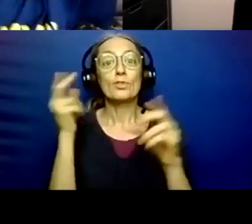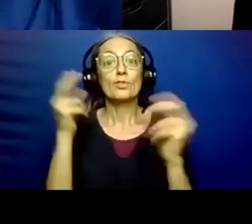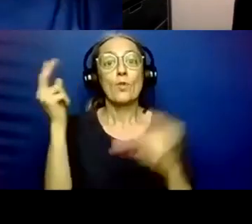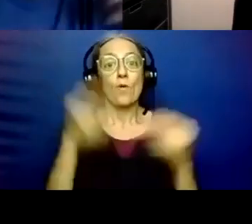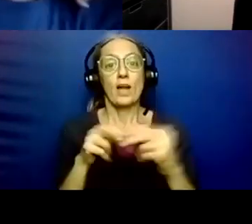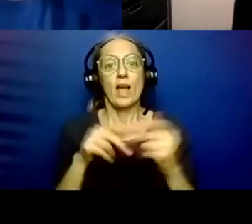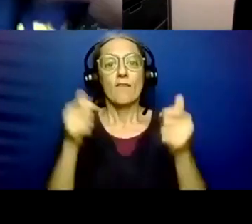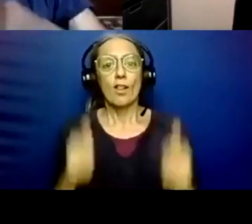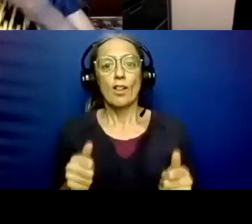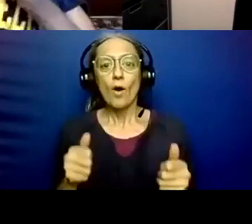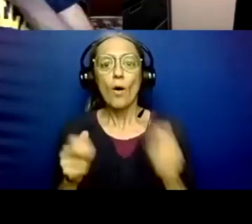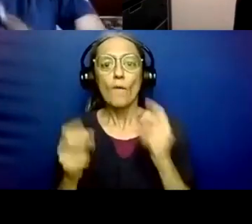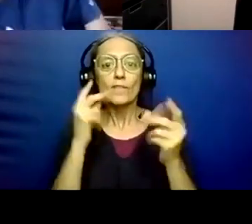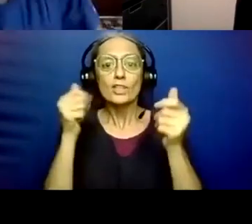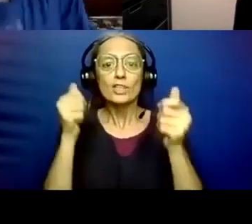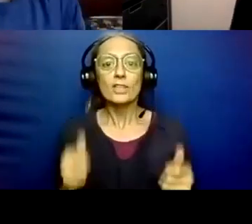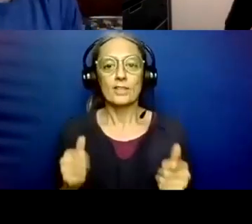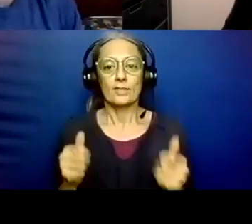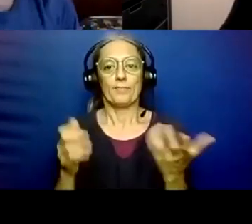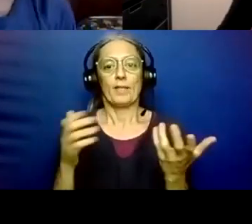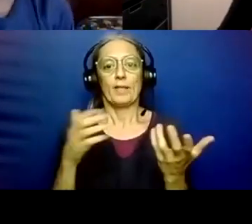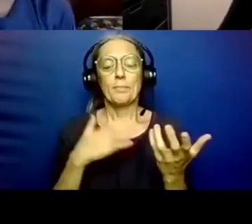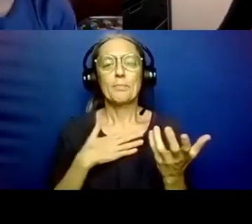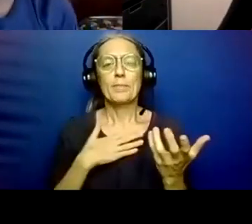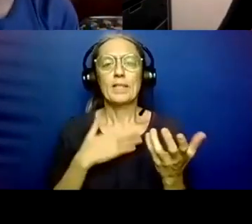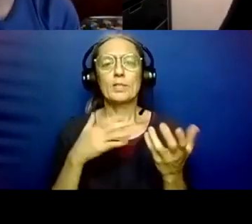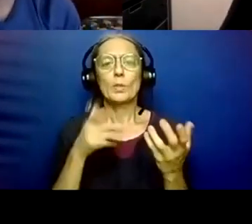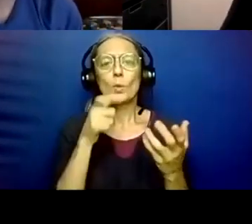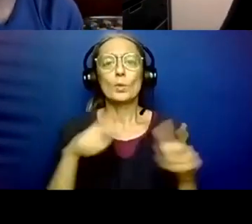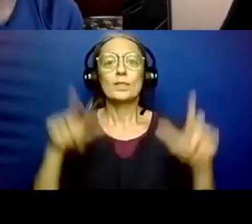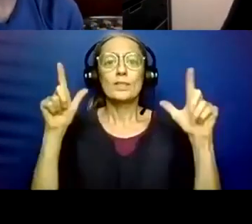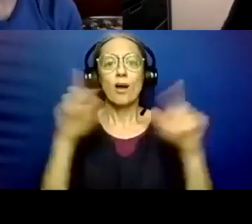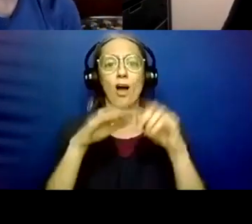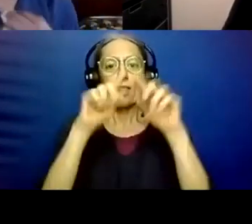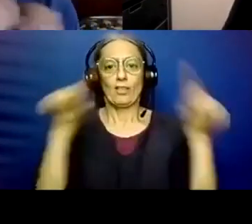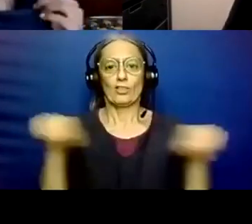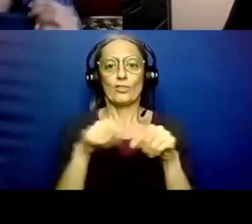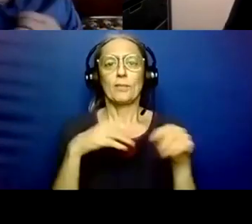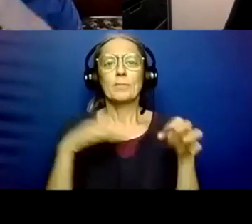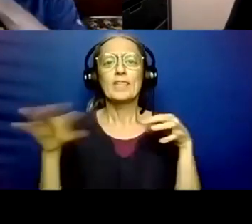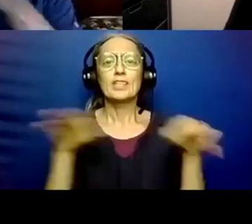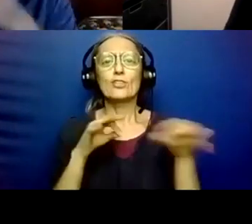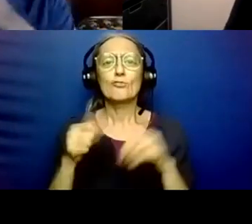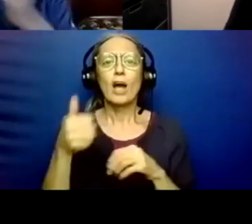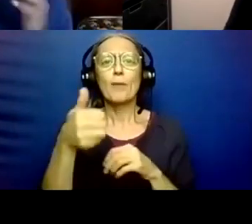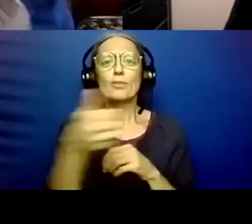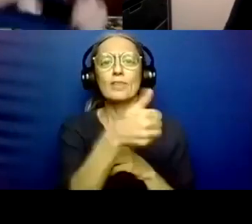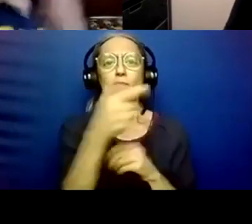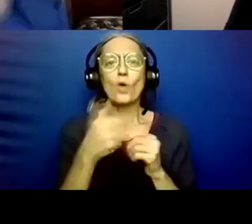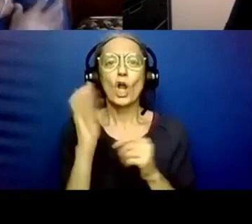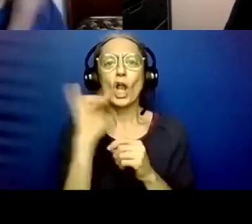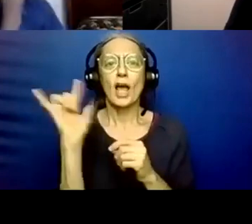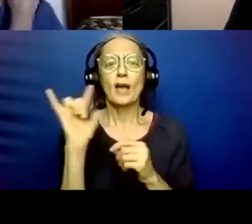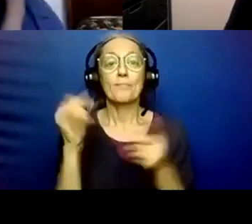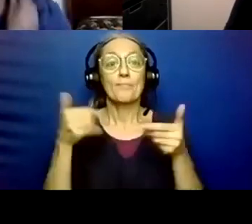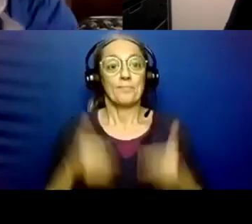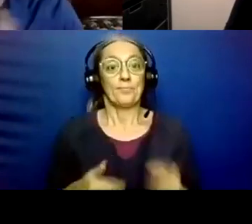on screen to please consider describing themselves if they are able. I am a white woman with shoulder length brown hair wearing